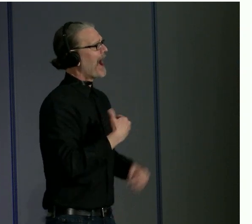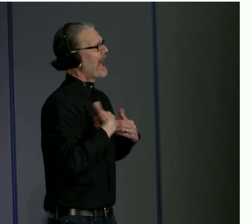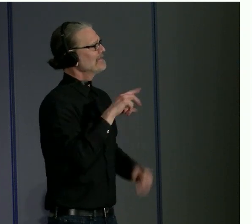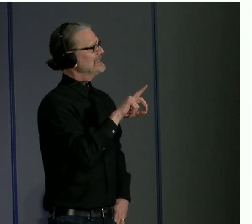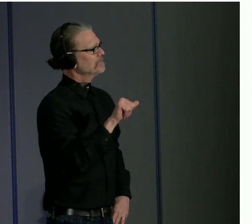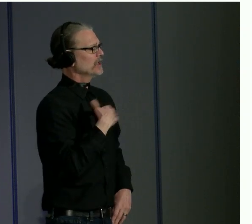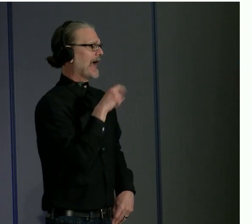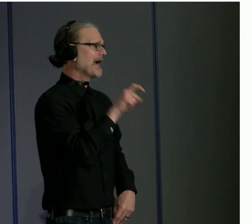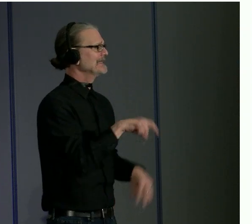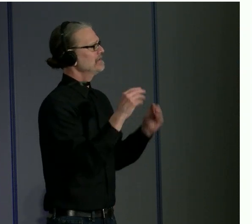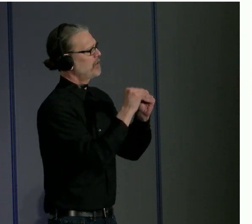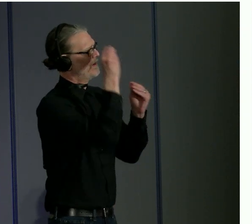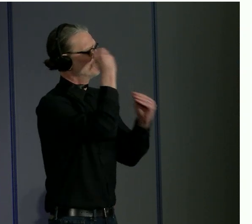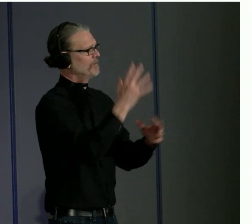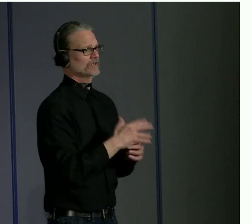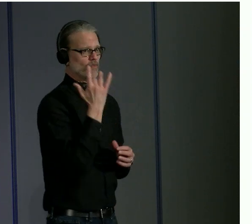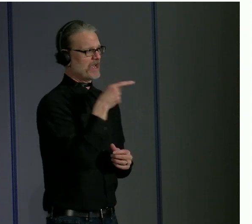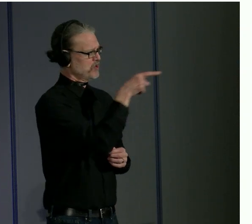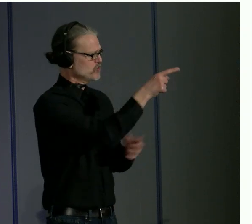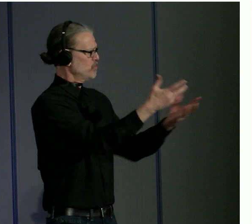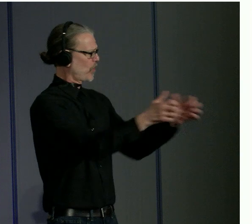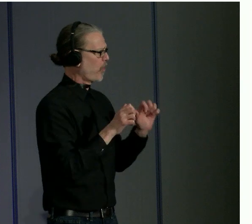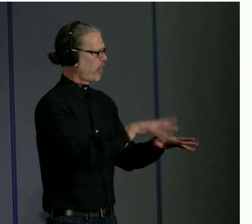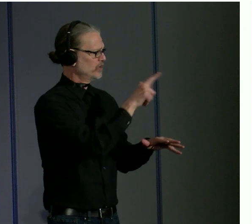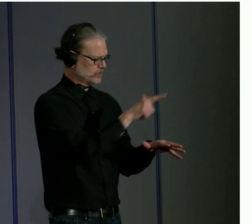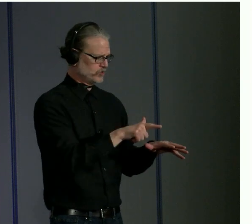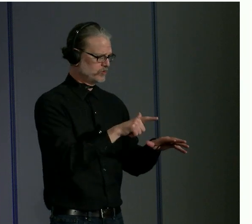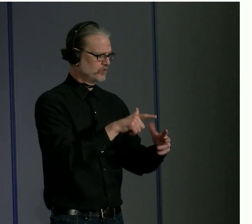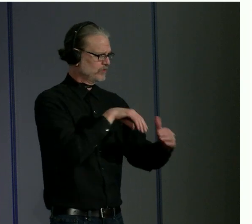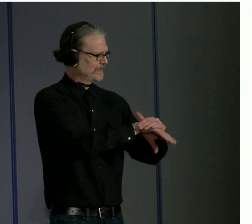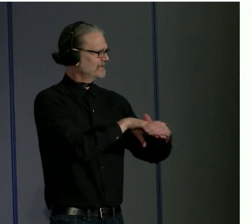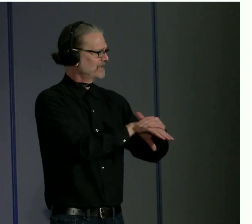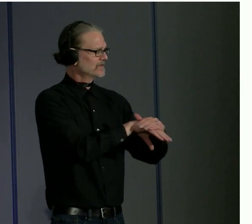to you just because you don't want to make the effort of making this graphic more accessible.